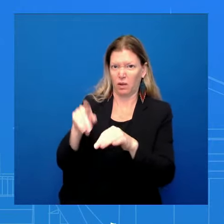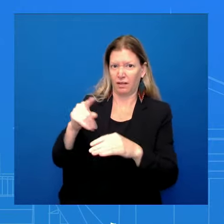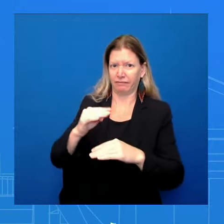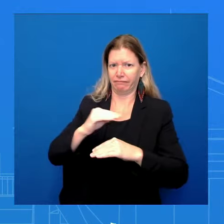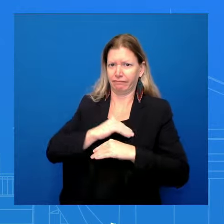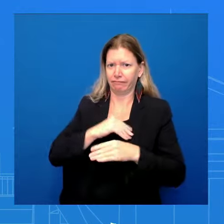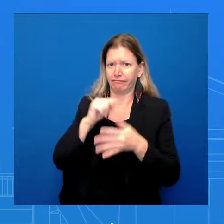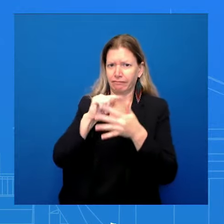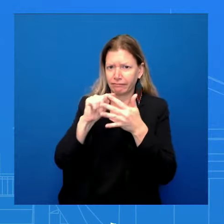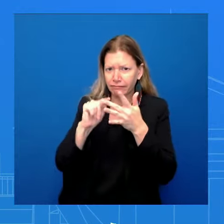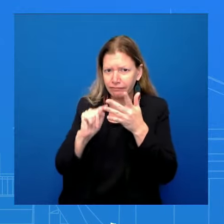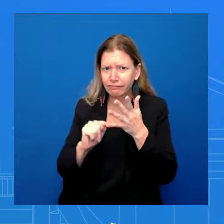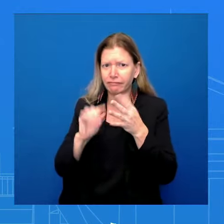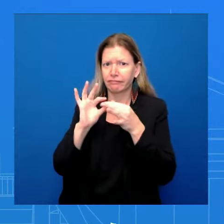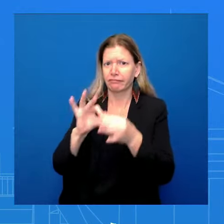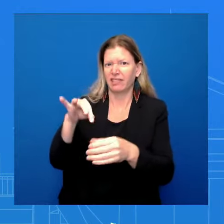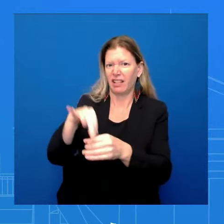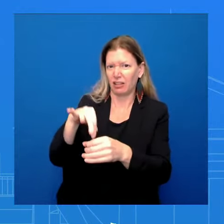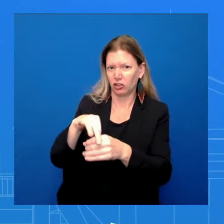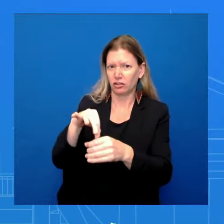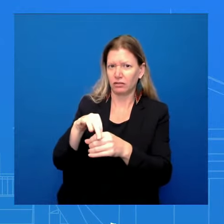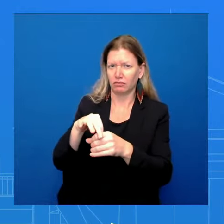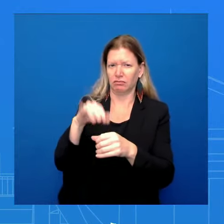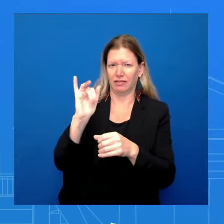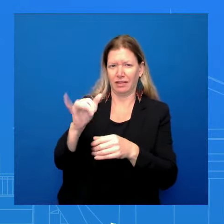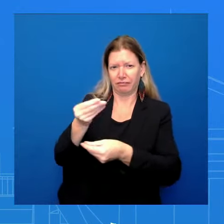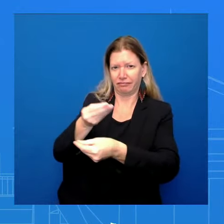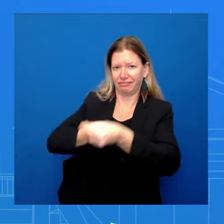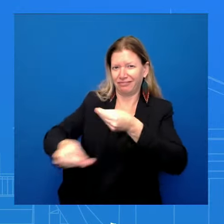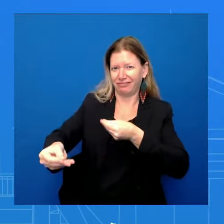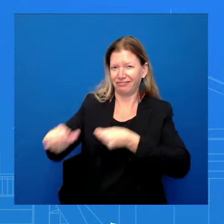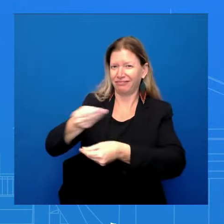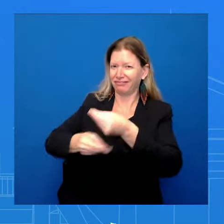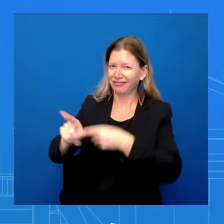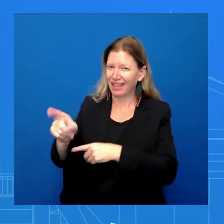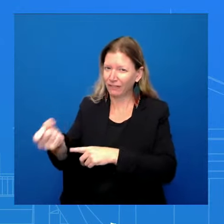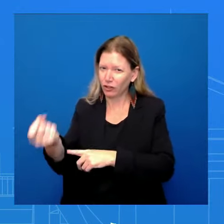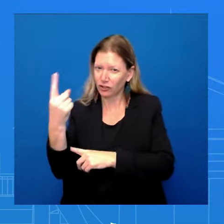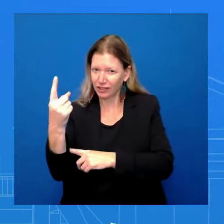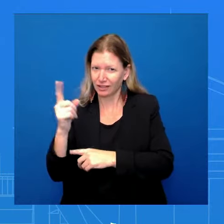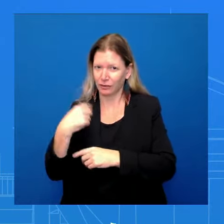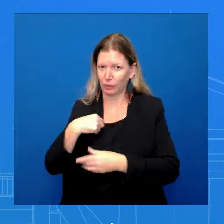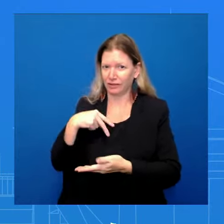They understand where we are on this. And time will tell whether, in fact, there is the possibility of moving forward